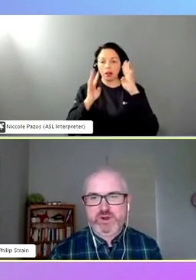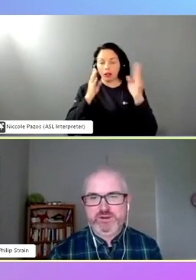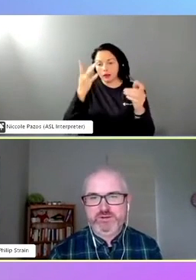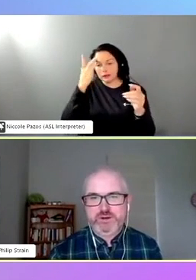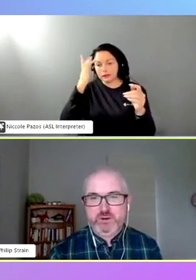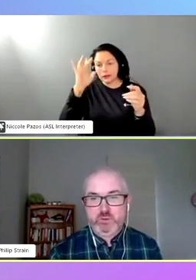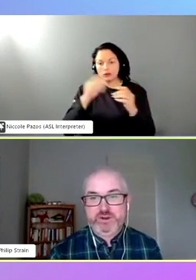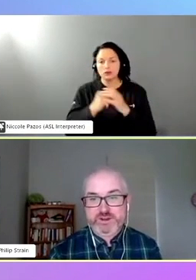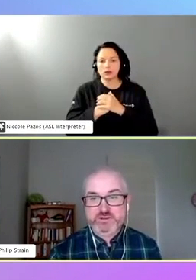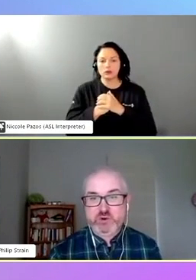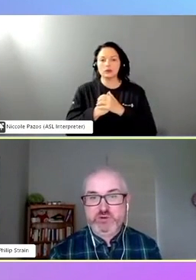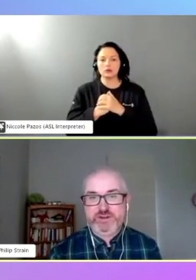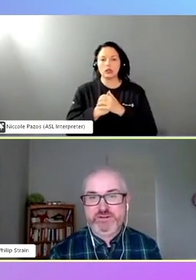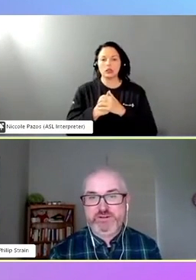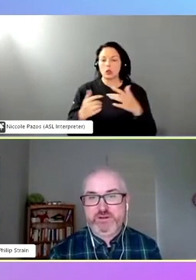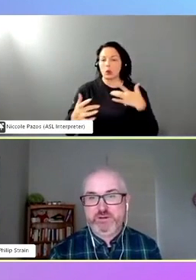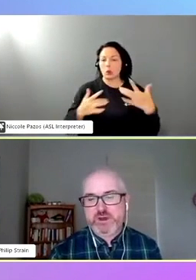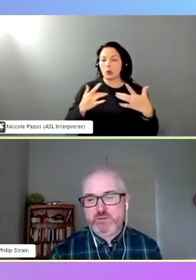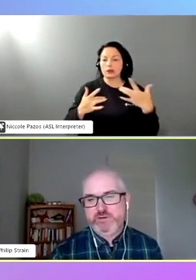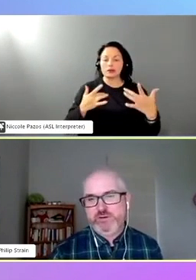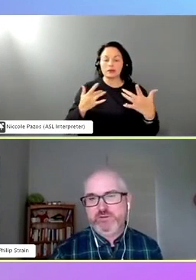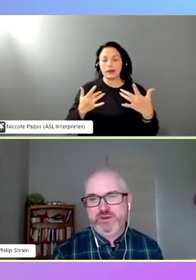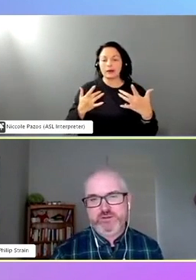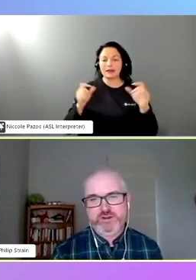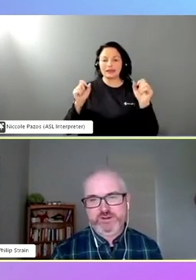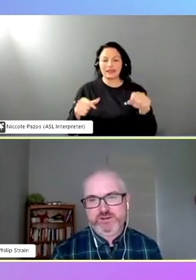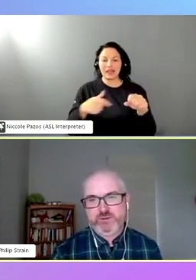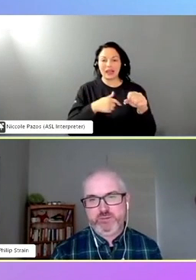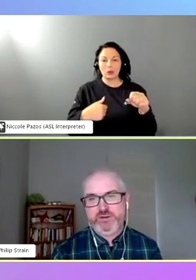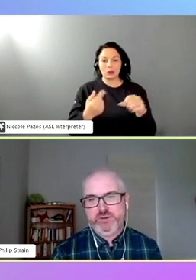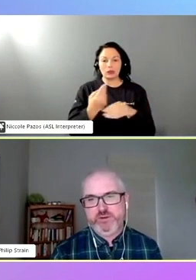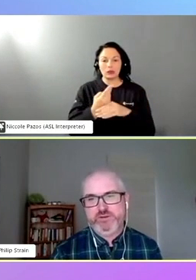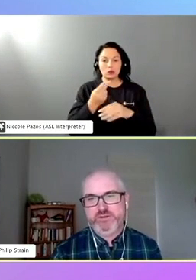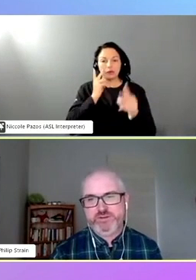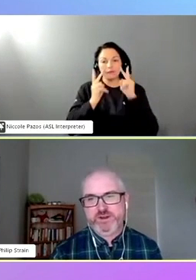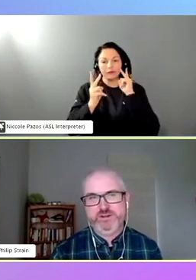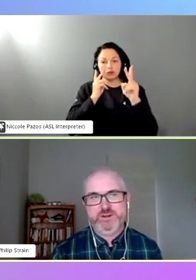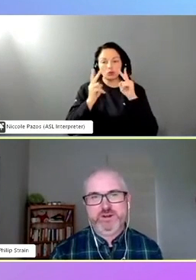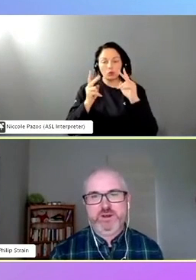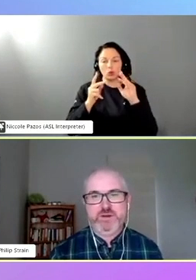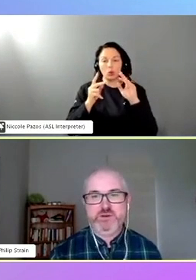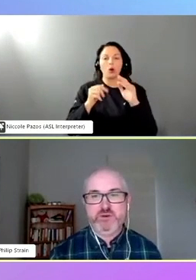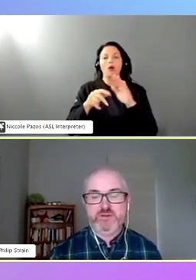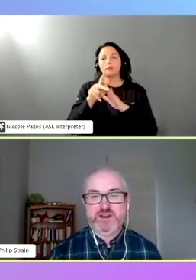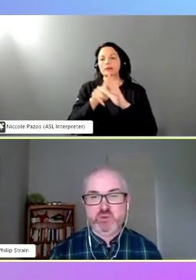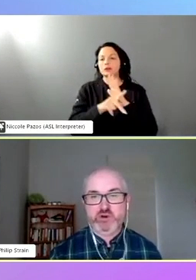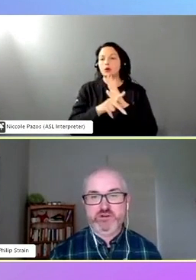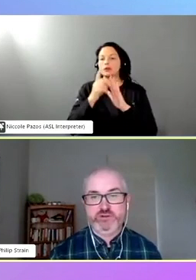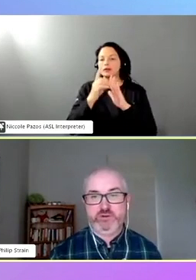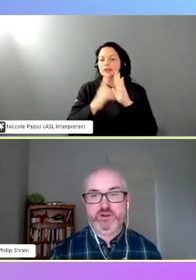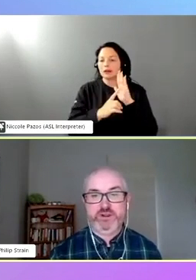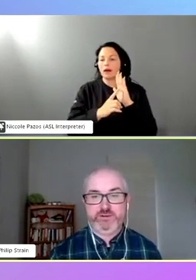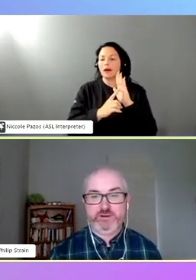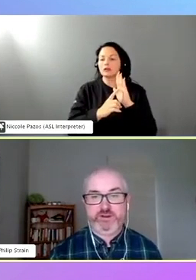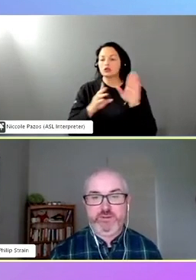we are focusing on screen readers, and basically transforming all of the visual content